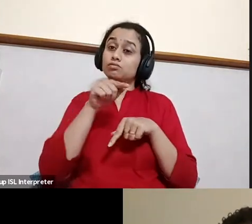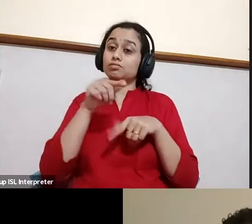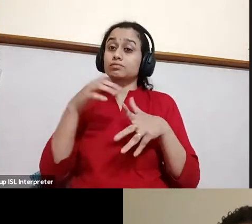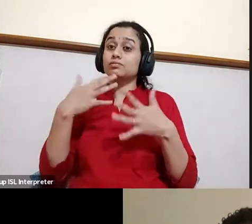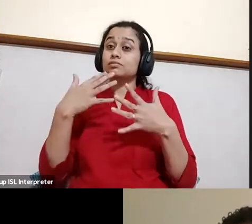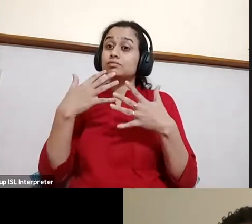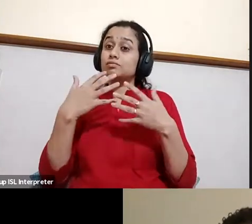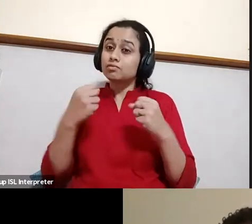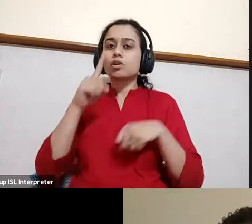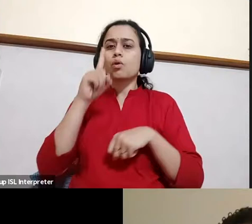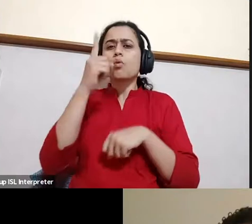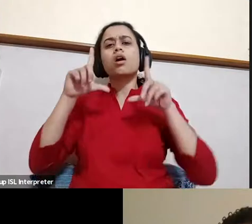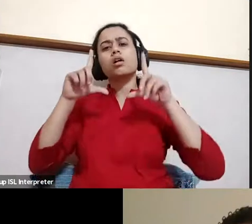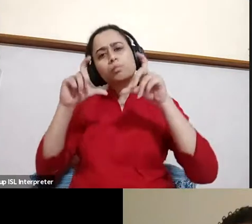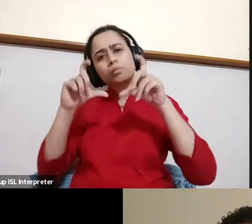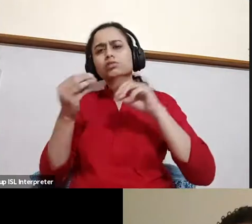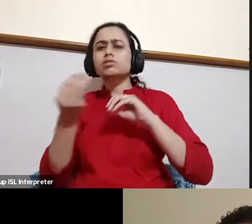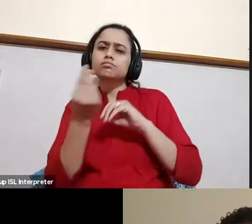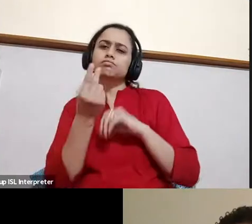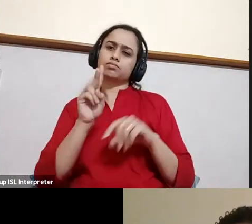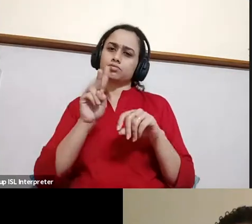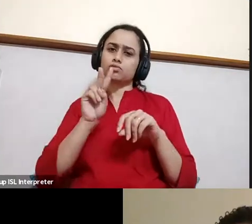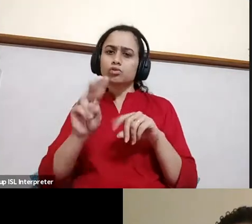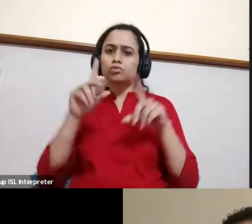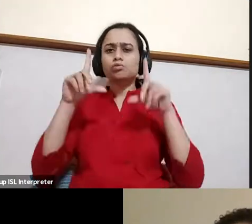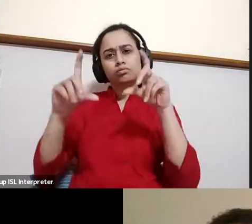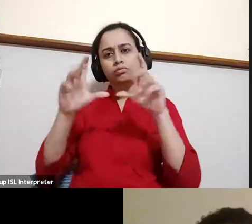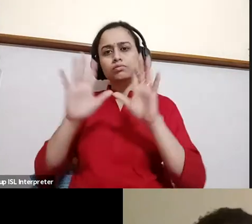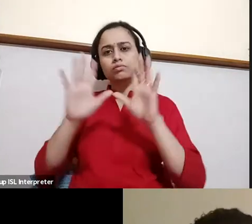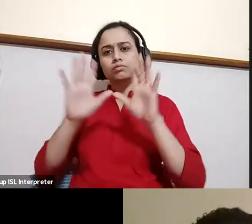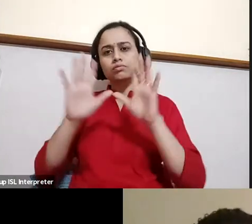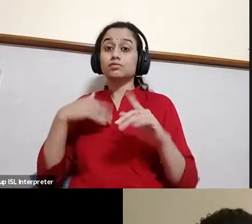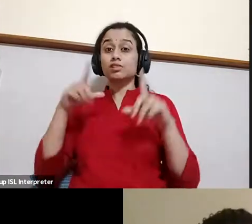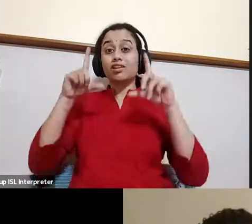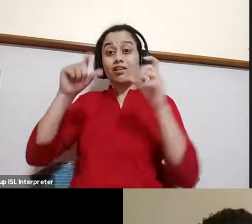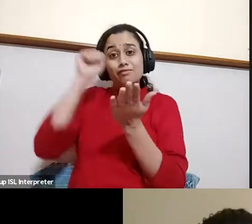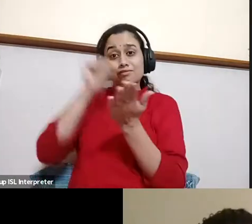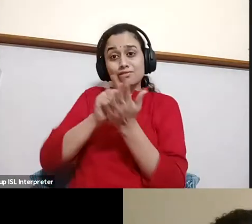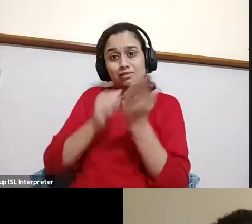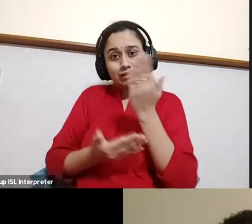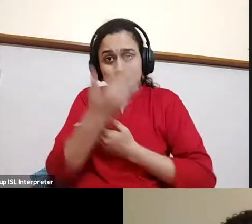one picture sometimes two and that physical print itself would be given to the client